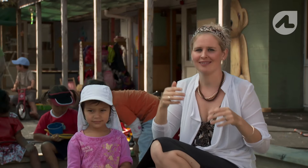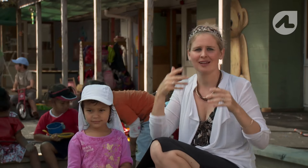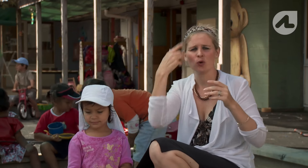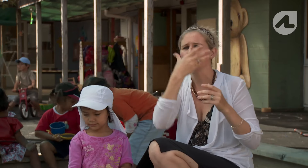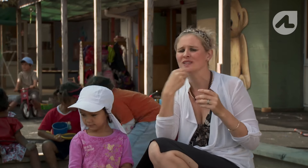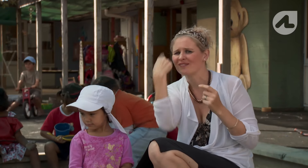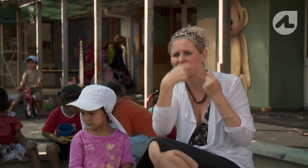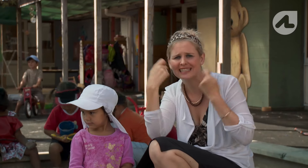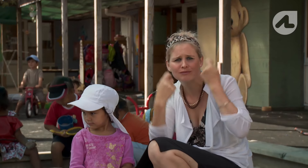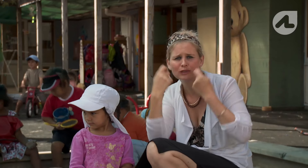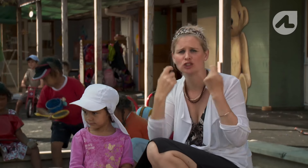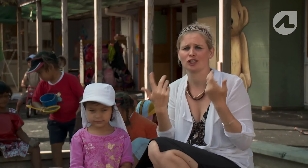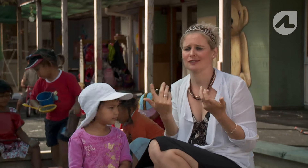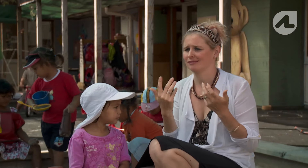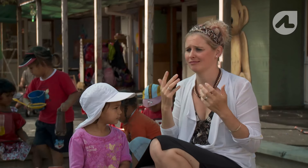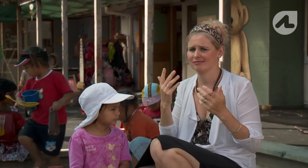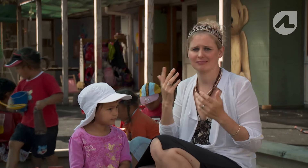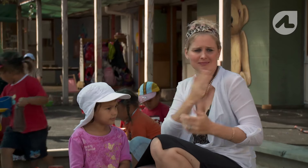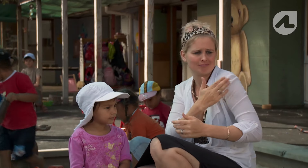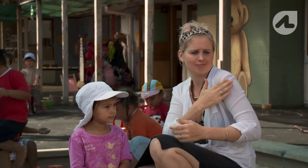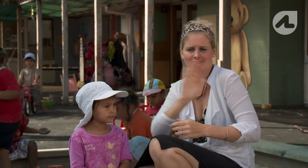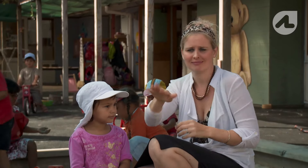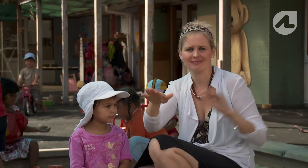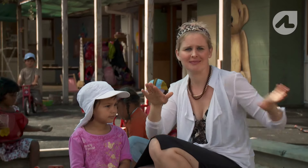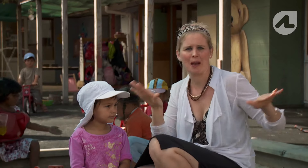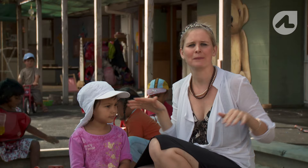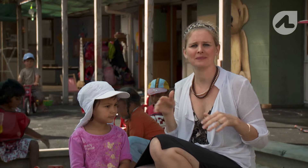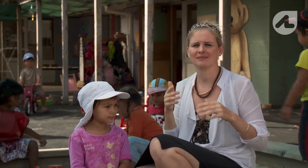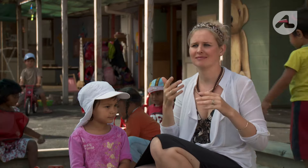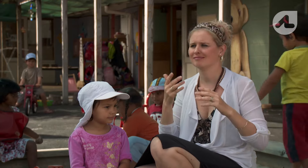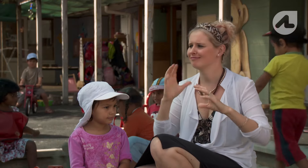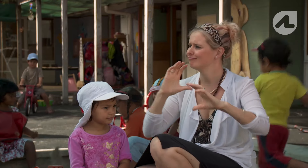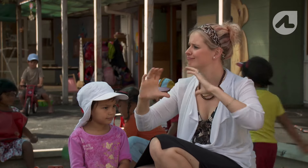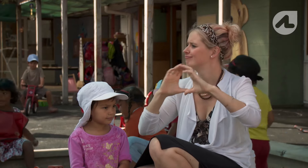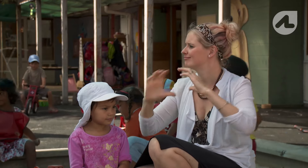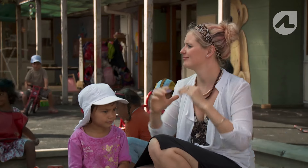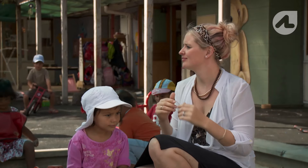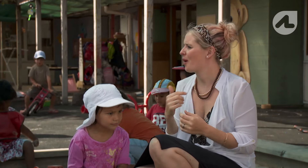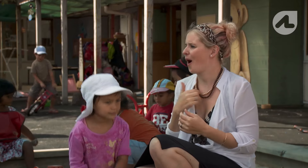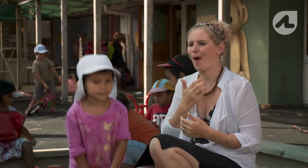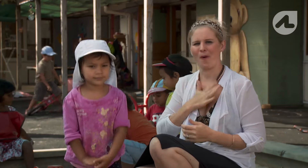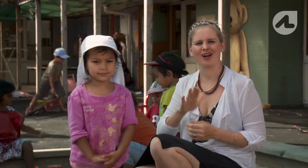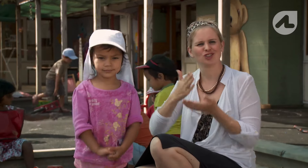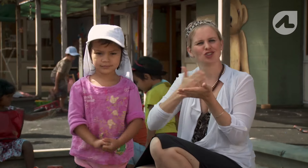Sign language - using facial expression, tapping to get attention, having that communication.